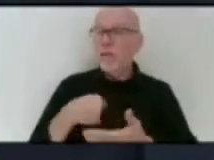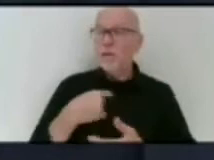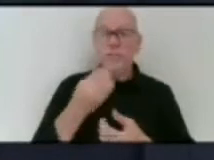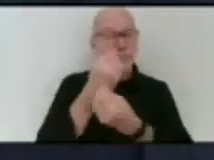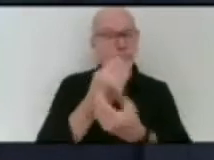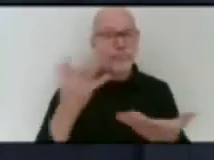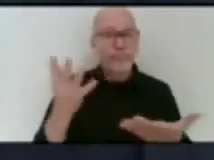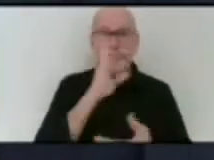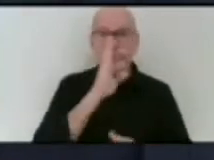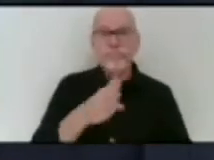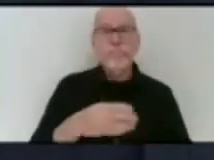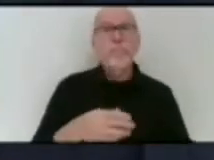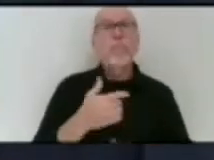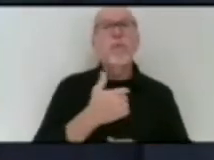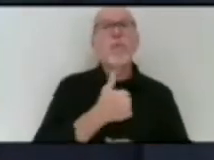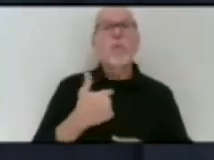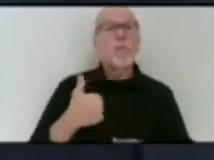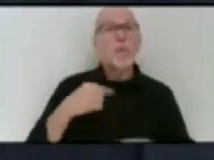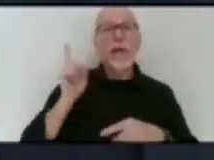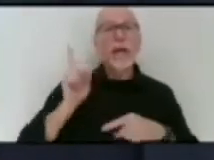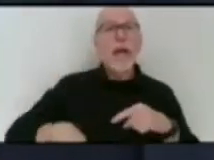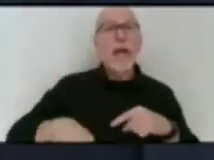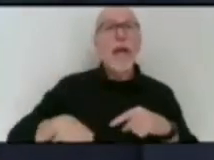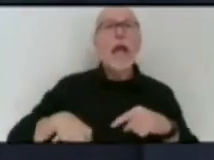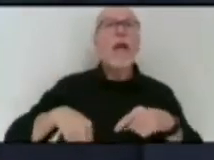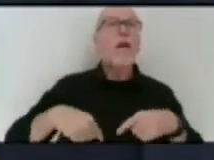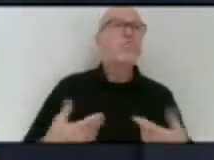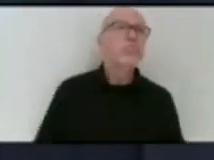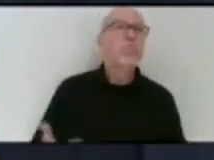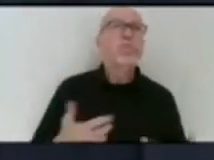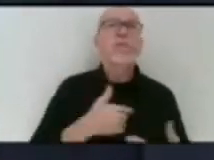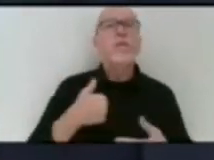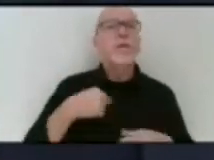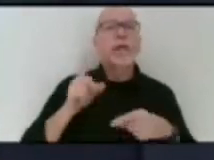could not let our guard down or change are good habits